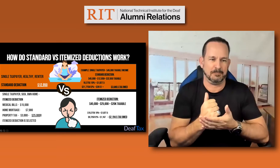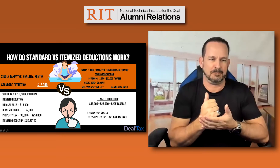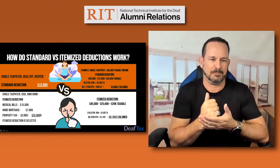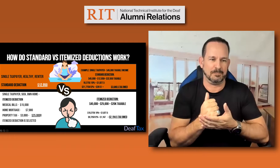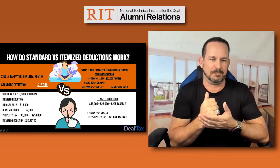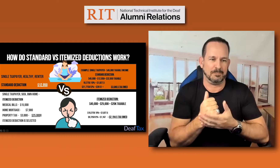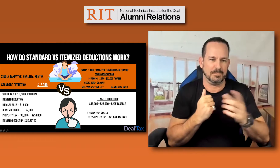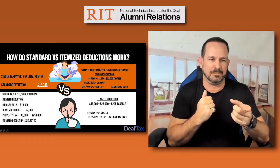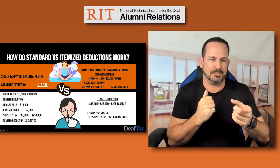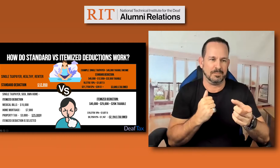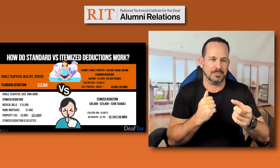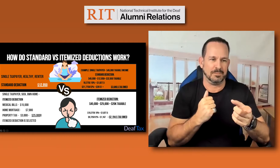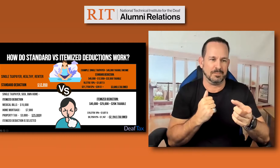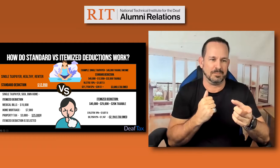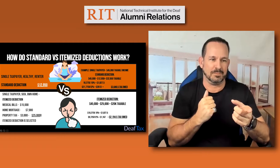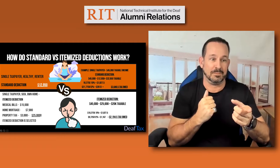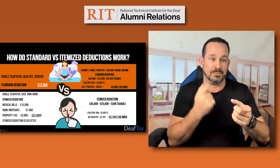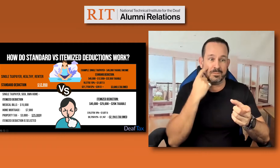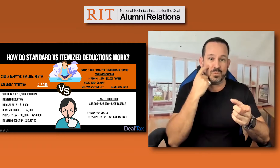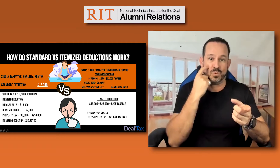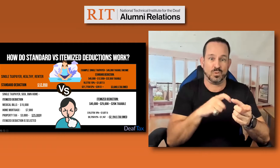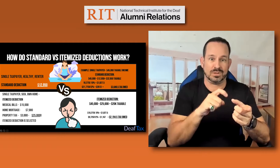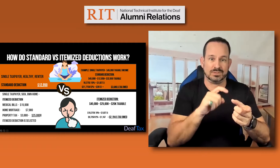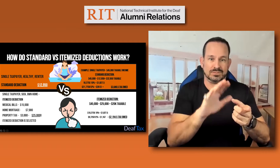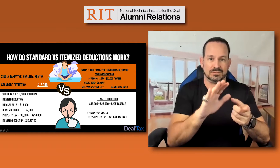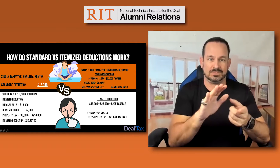That means their taxable income is much less.